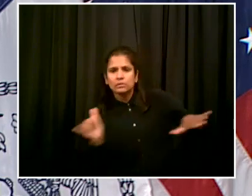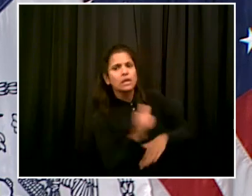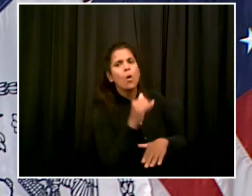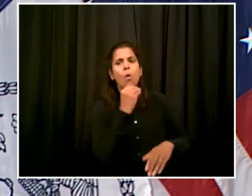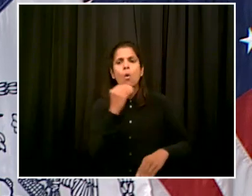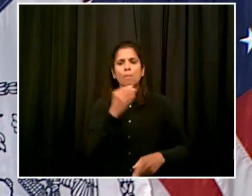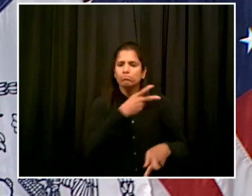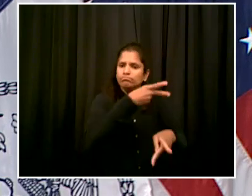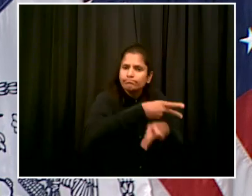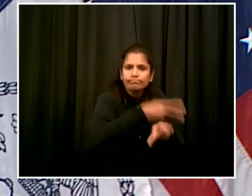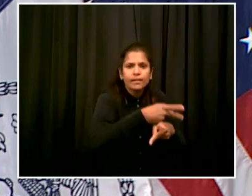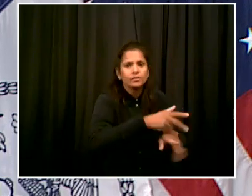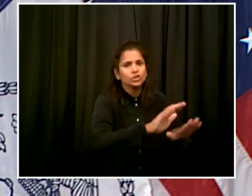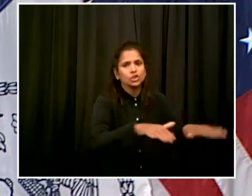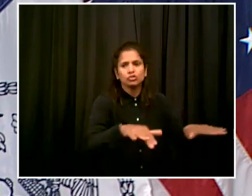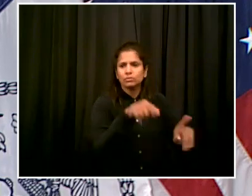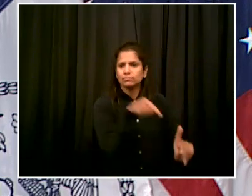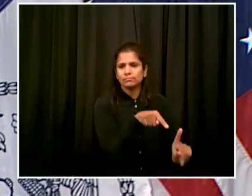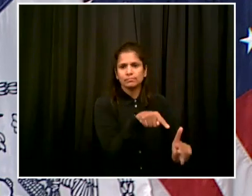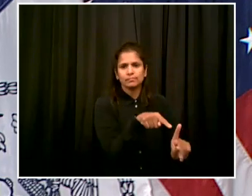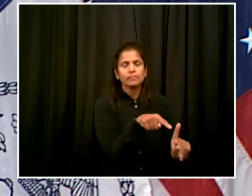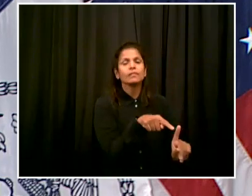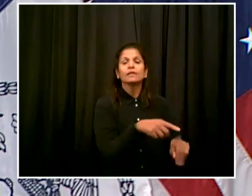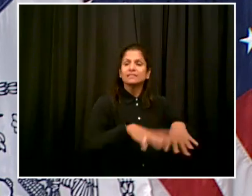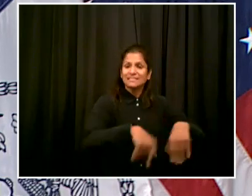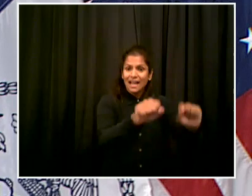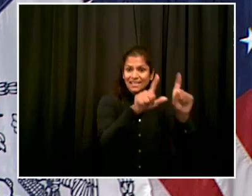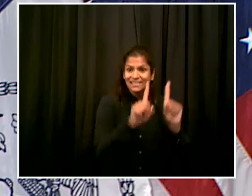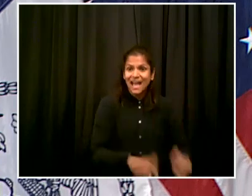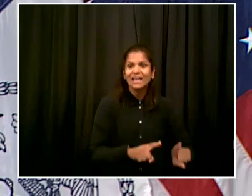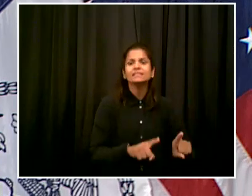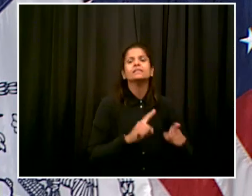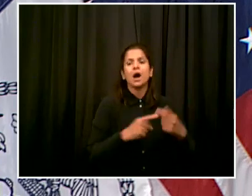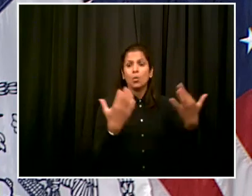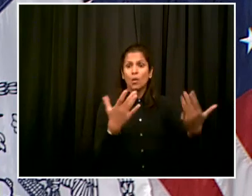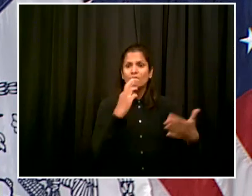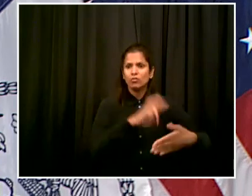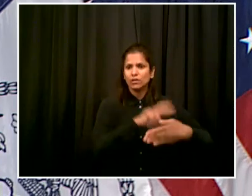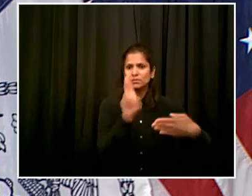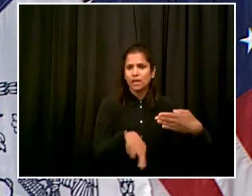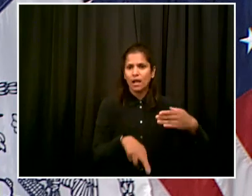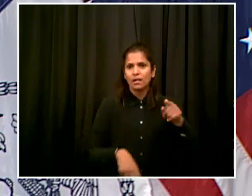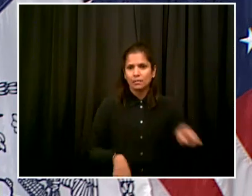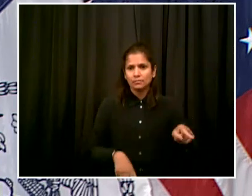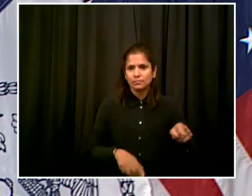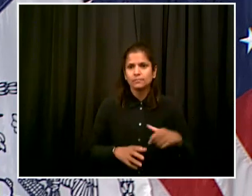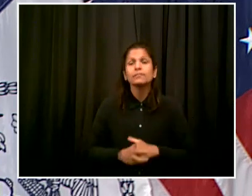THIS IN A HEARTBEAT AND I UWOLD EXPECT EERVYBODY TO D O THAT. IF YOUR CHILD IS SICK AND SHIOWNG SYMPTOMS, KEEP THEM HOME UNTIL